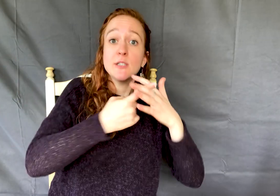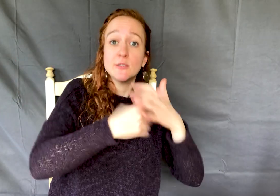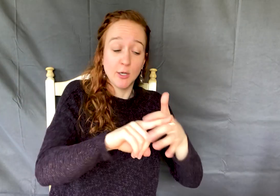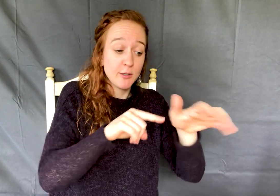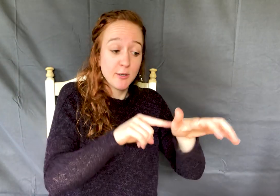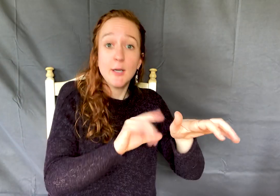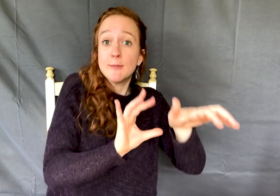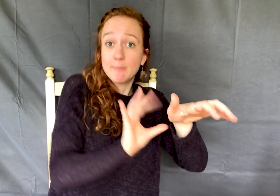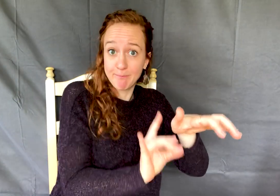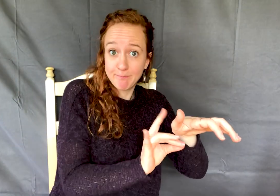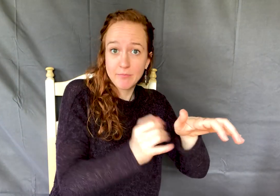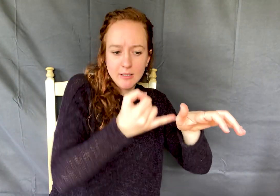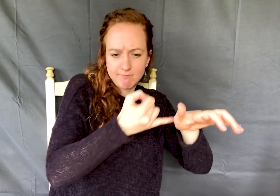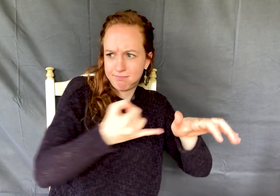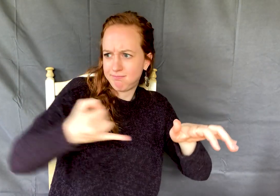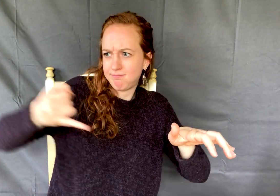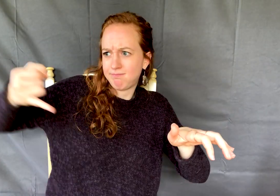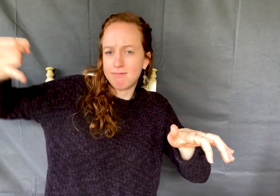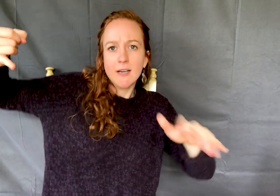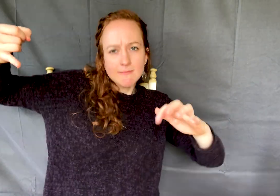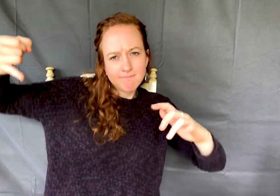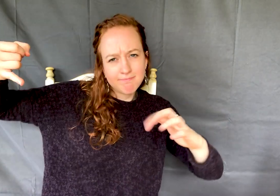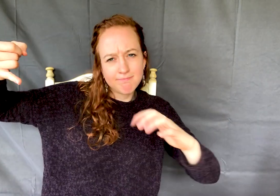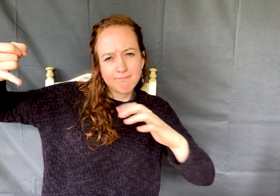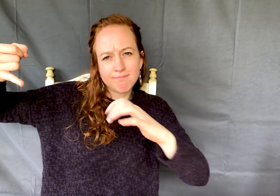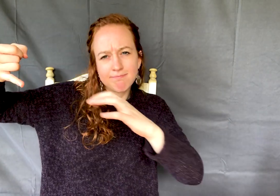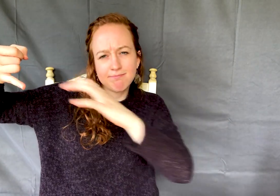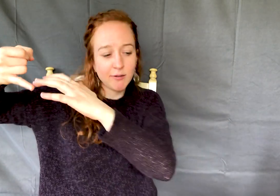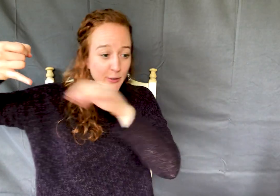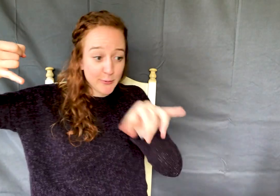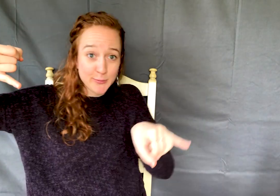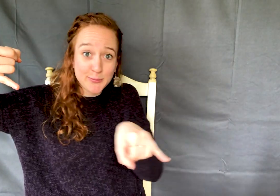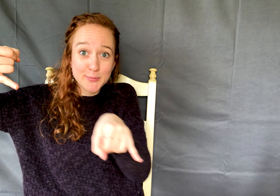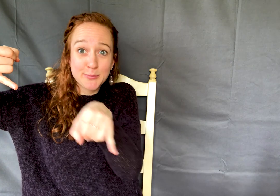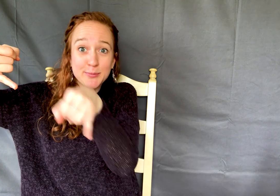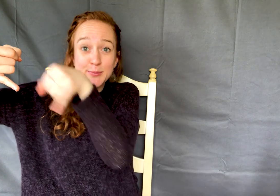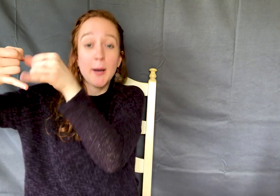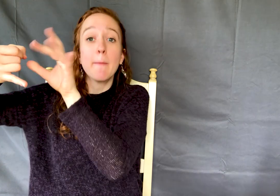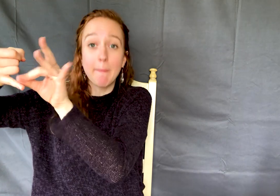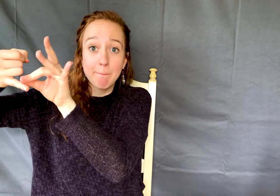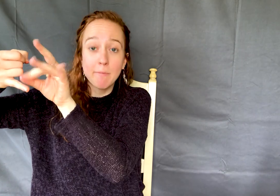The spider reels in and tightens the first strand, then carefully walks along it and strengthens it with a second thread.